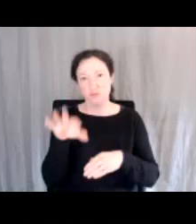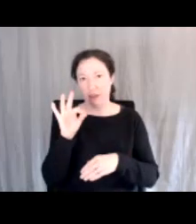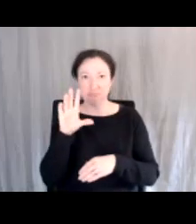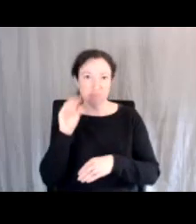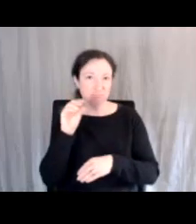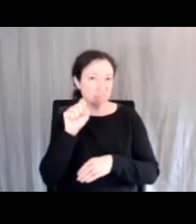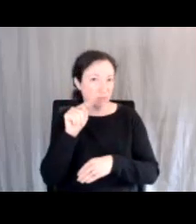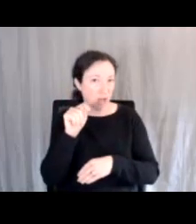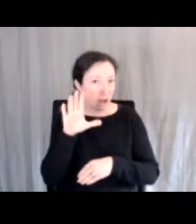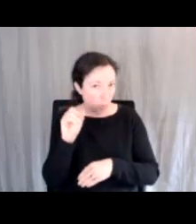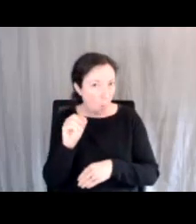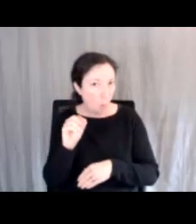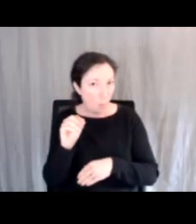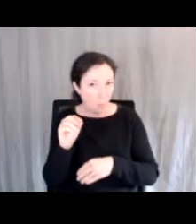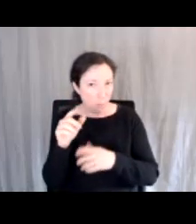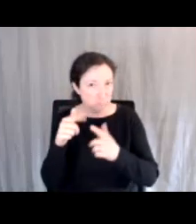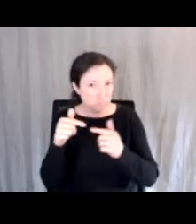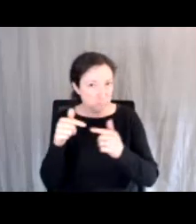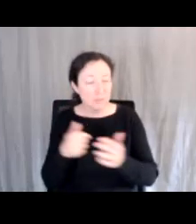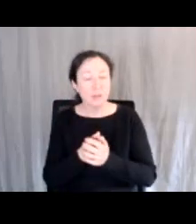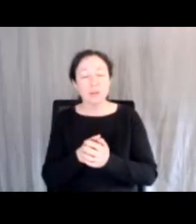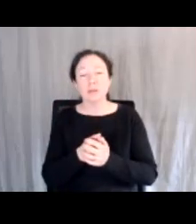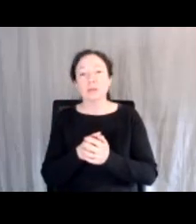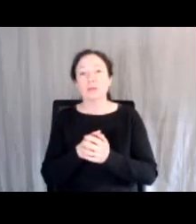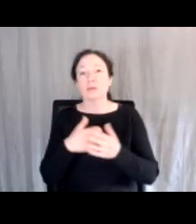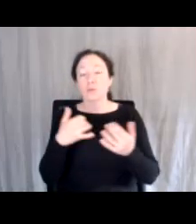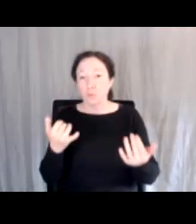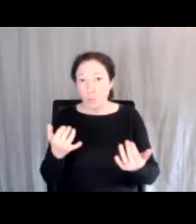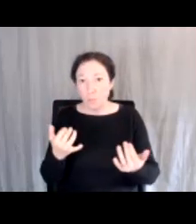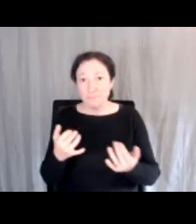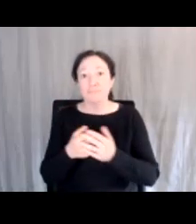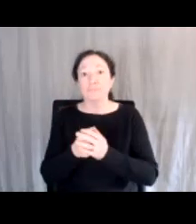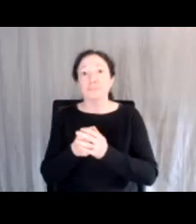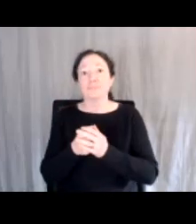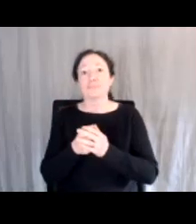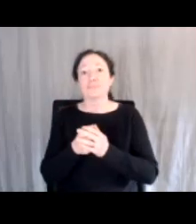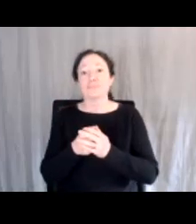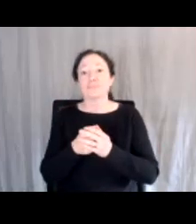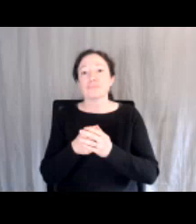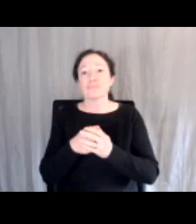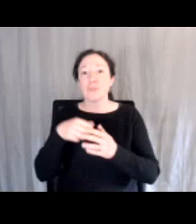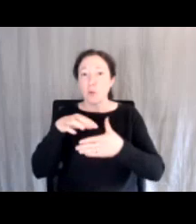and reduces cravings. You get slow glucose absorption. So protein slows the speed at which carbohydrates are